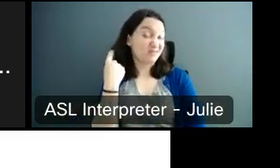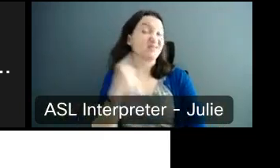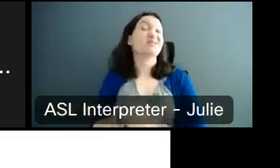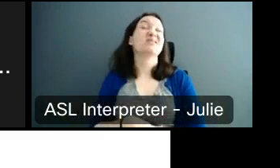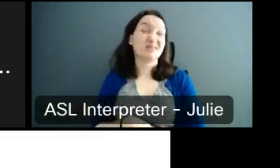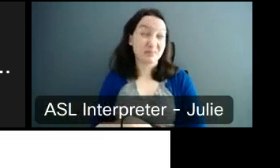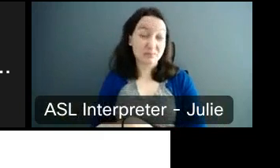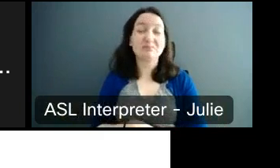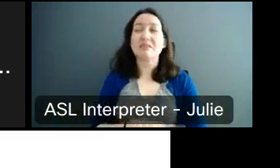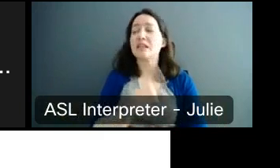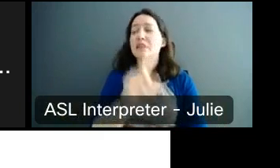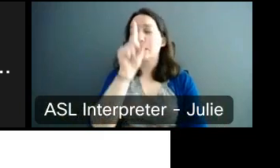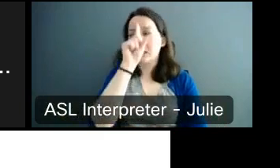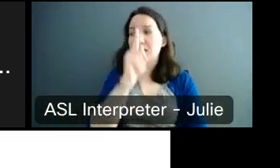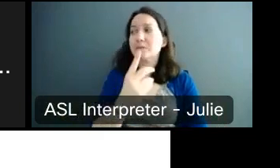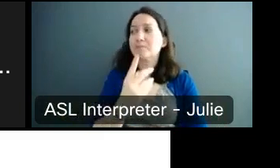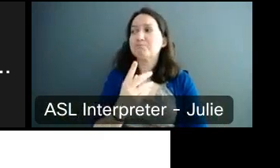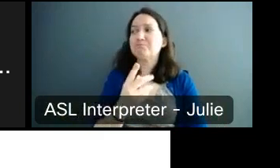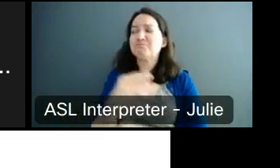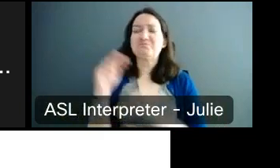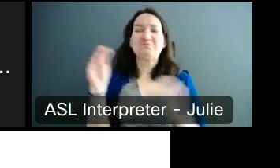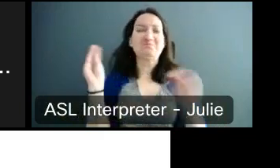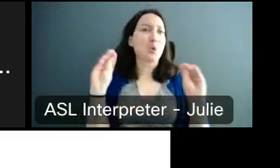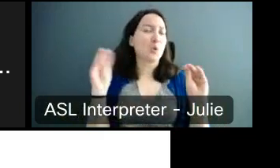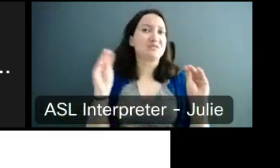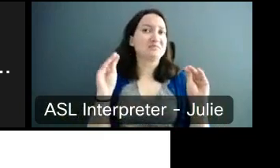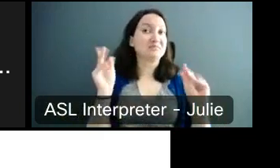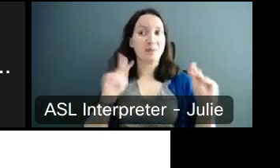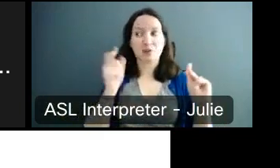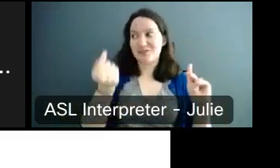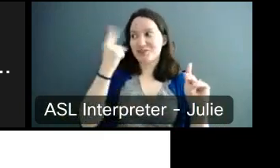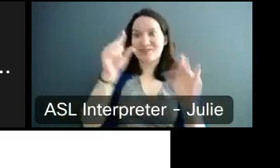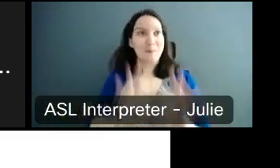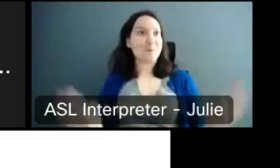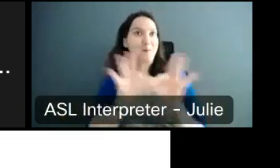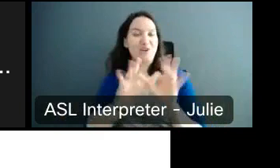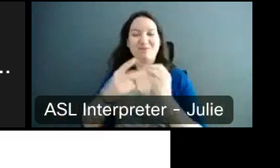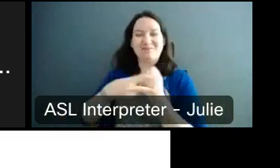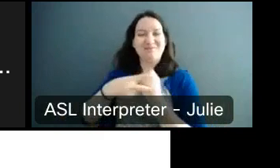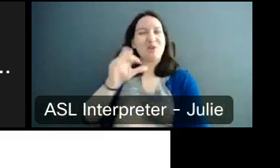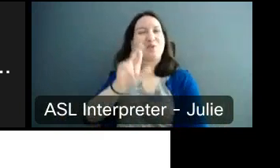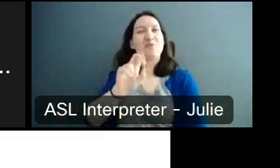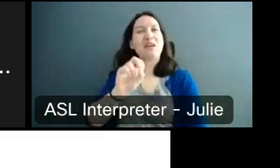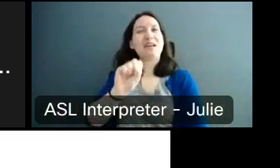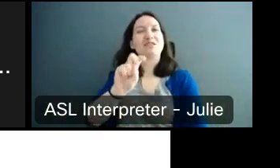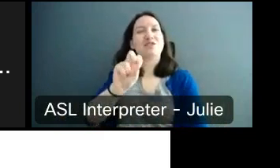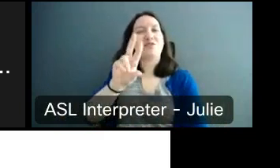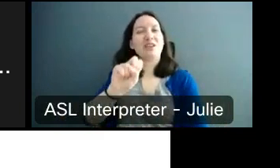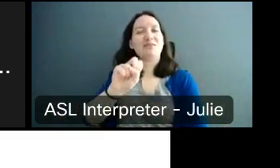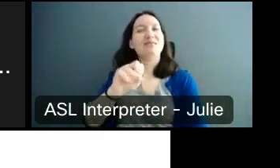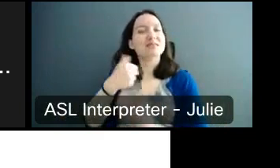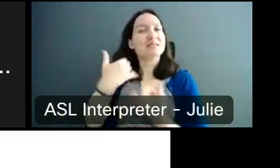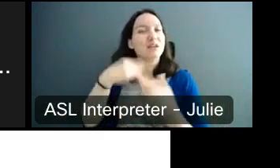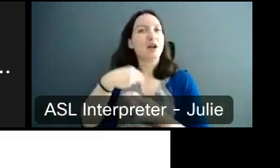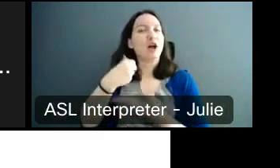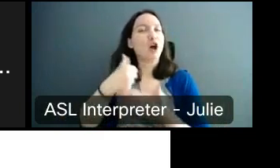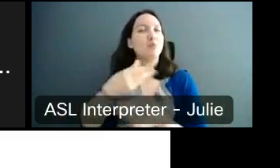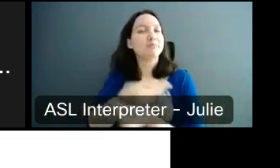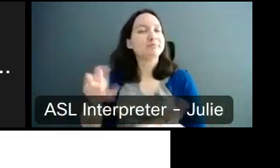you know there there has not been people have understood the importance of reserves, and there's still been healthy distributions at the physician and care team level. So I think it's going.